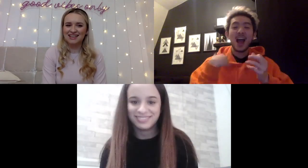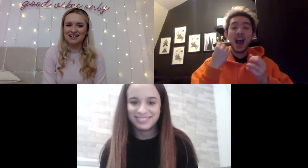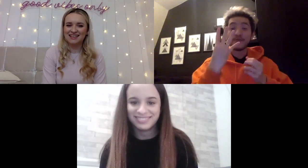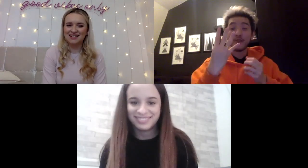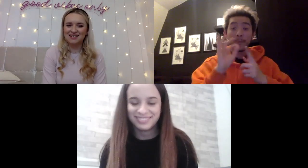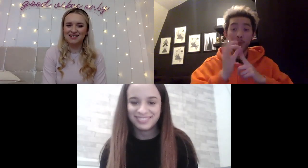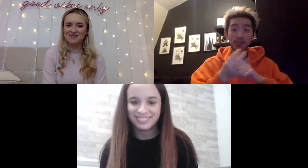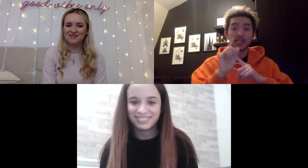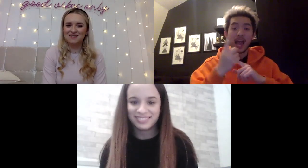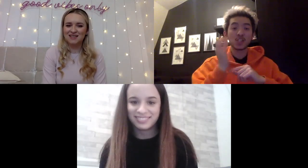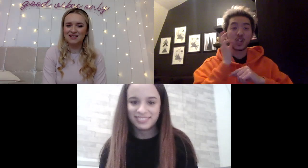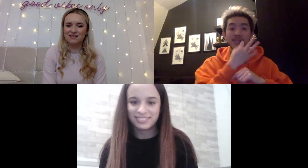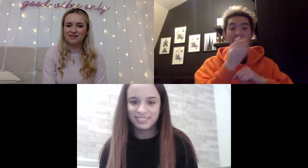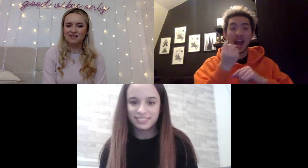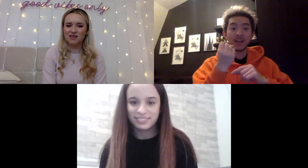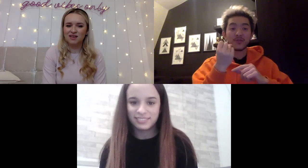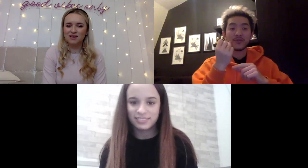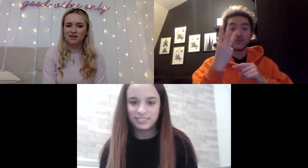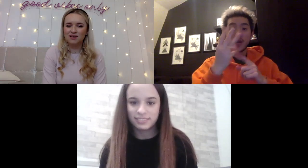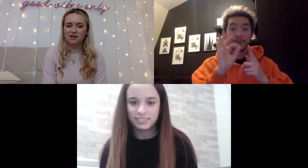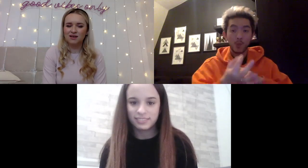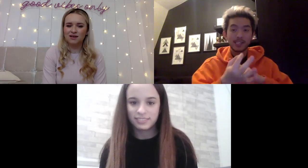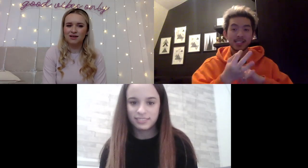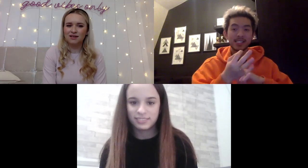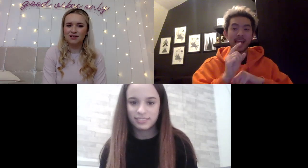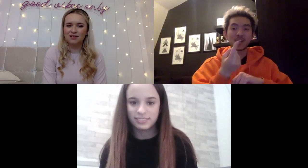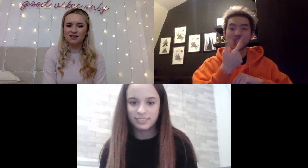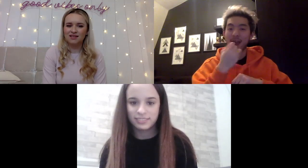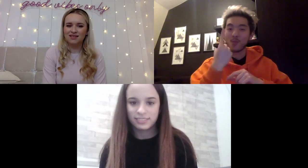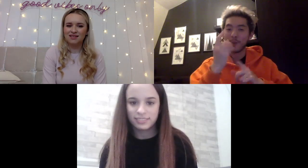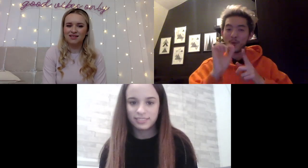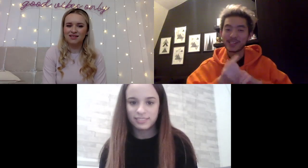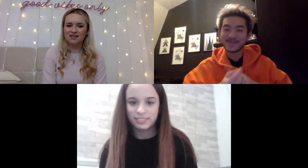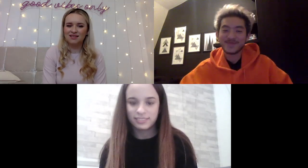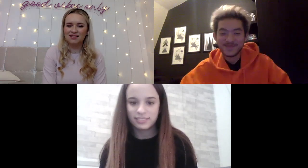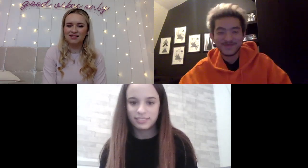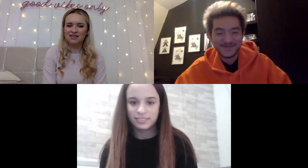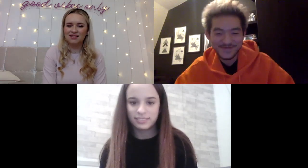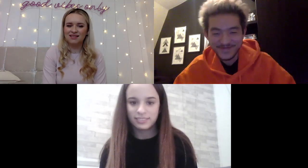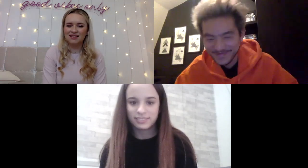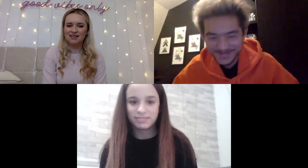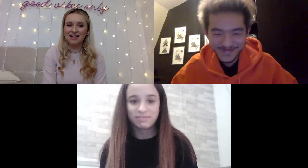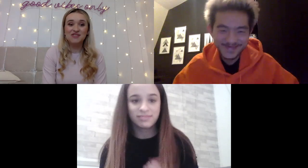B: I have 4 points, Jasmine got 3 points and then Jemma got 1 point